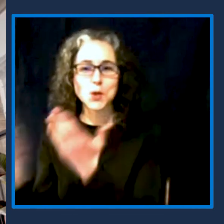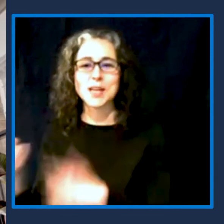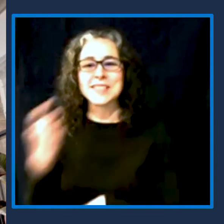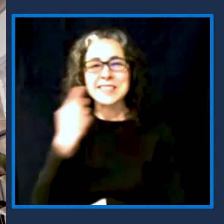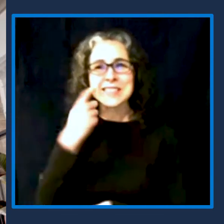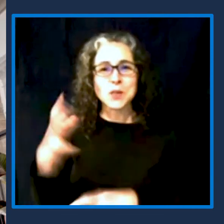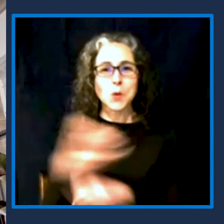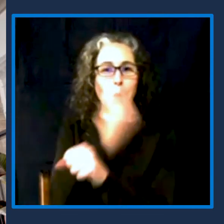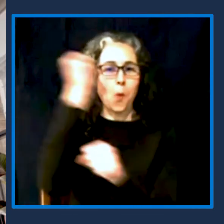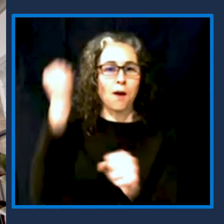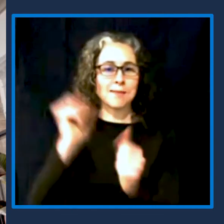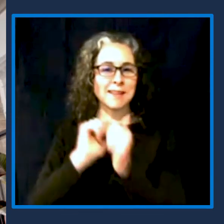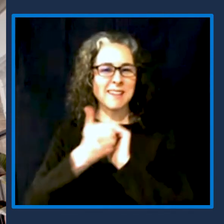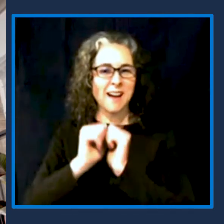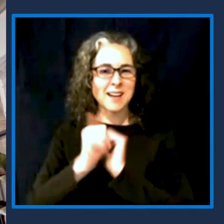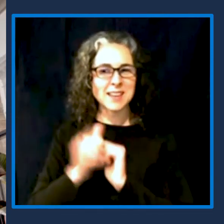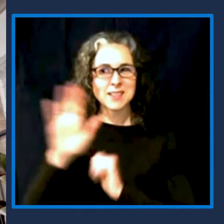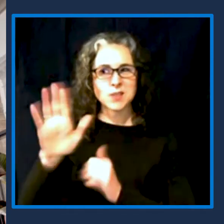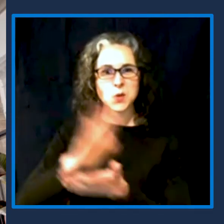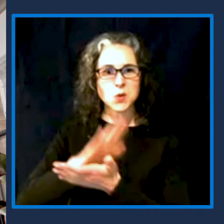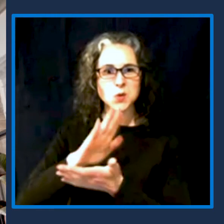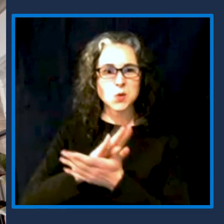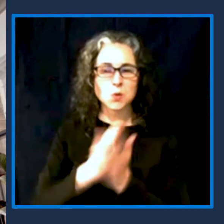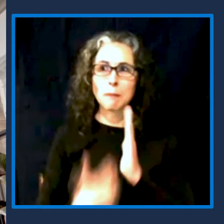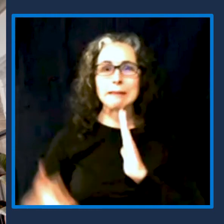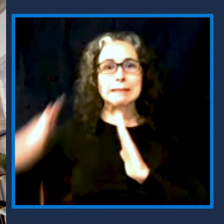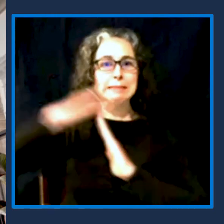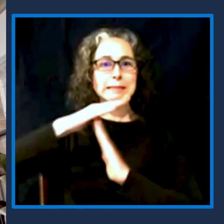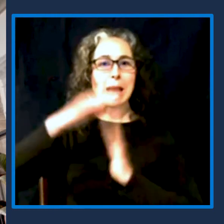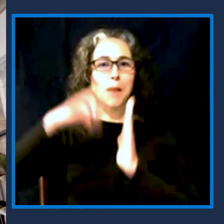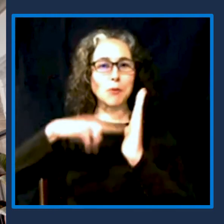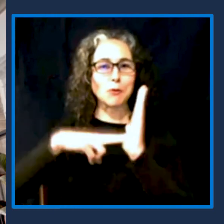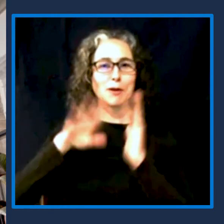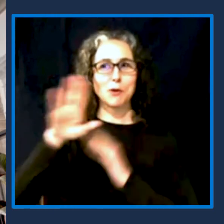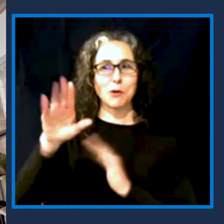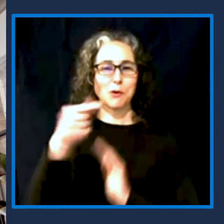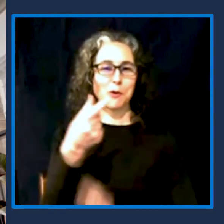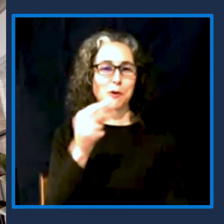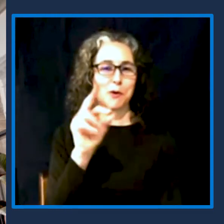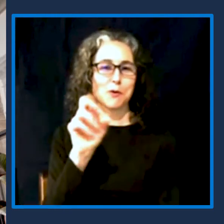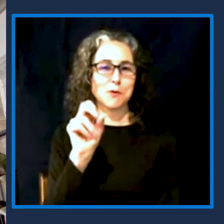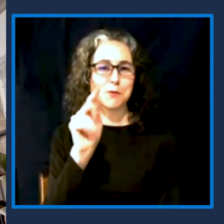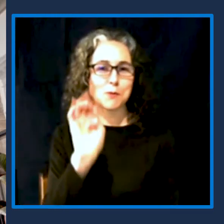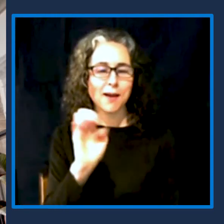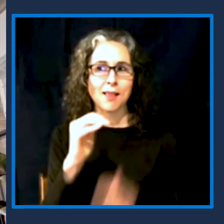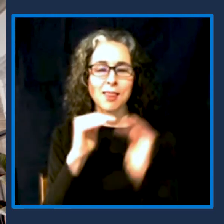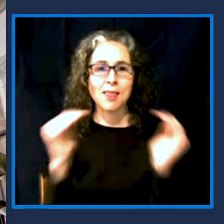at her school for being one of the top readers in her grade level so it really does have a great